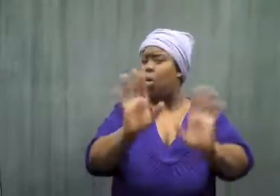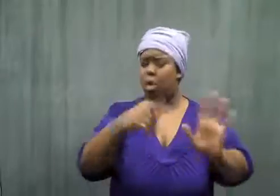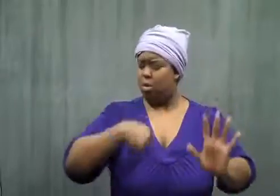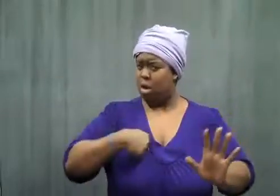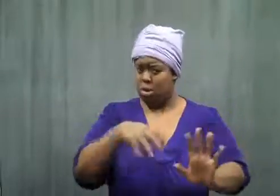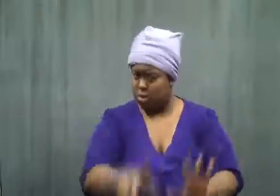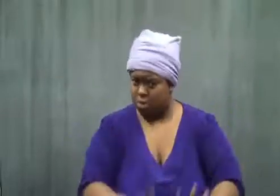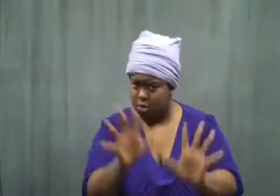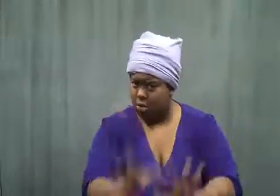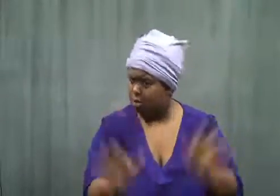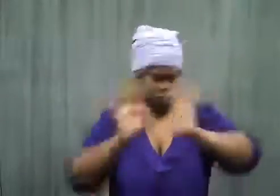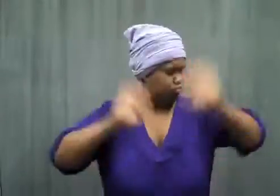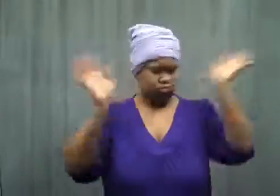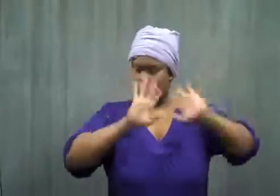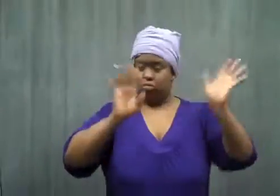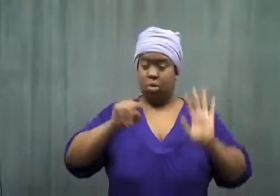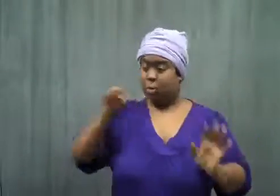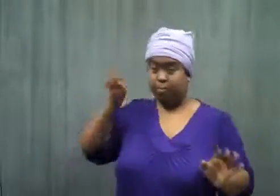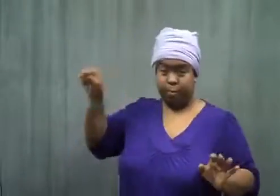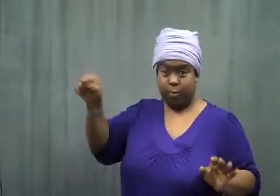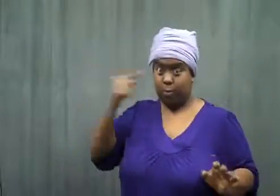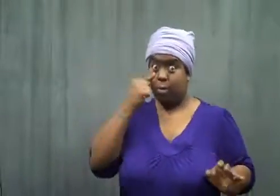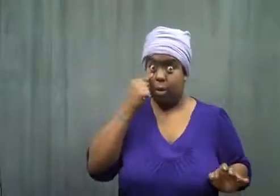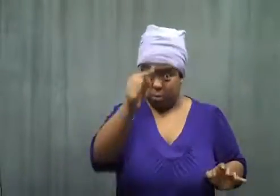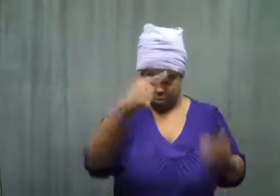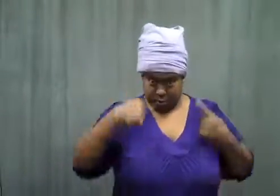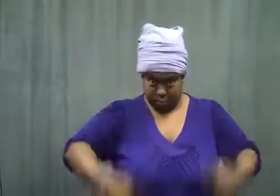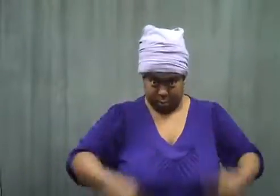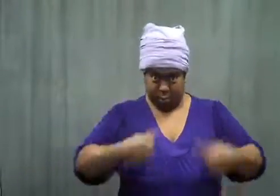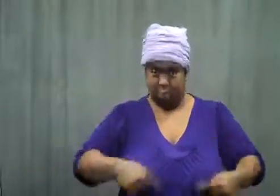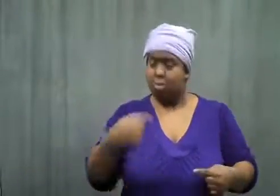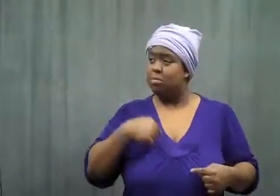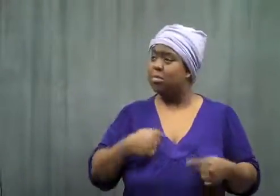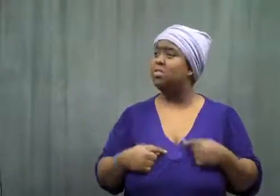He gestured that he wasn't going to do it, this other person was just going to look.